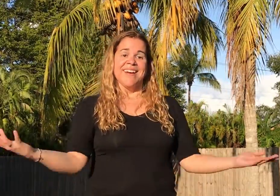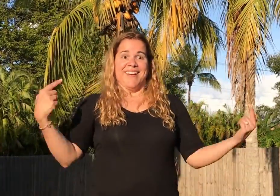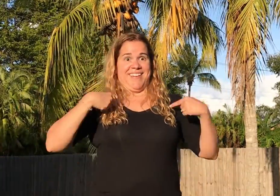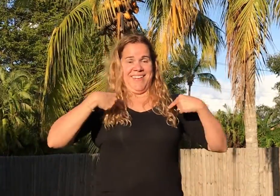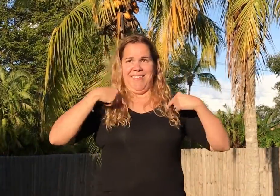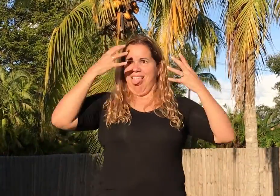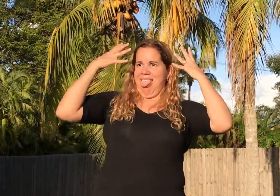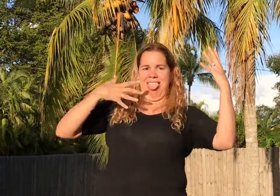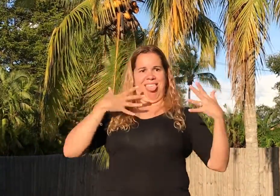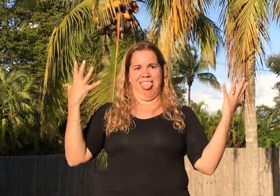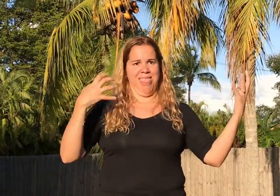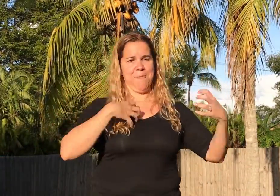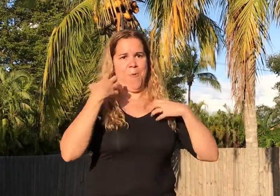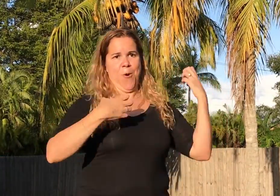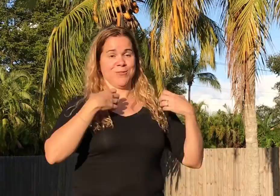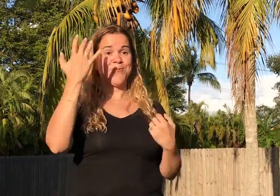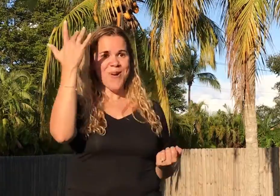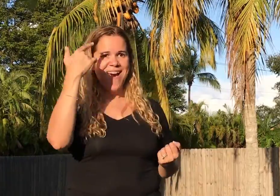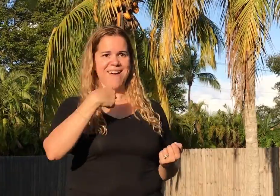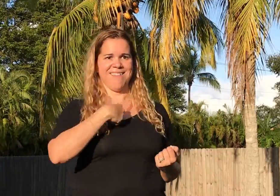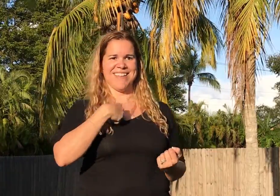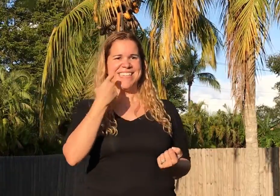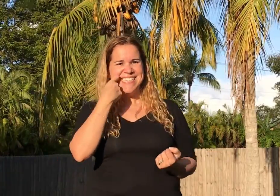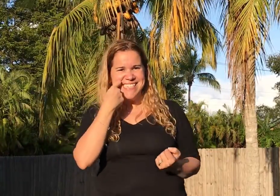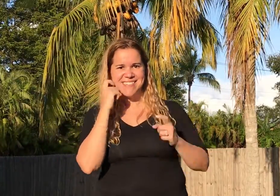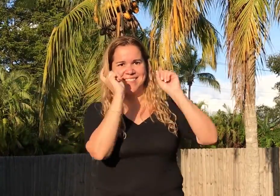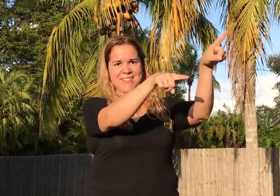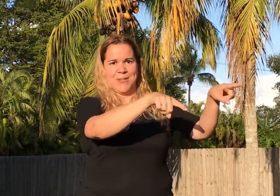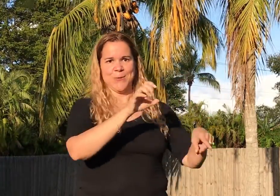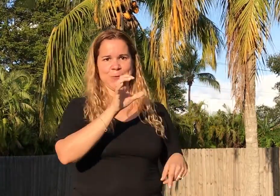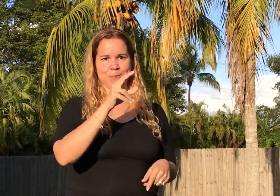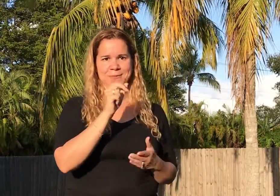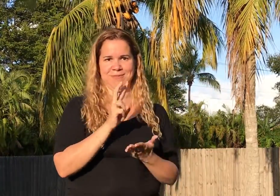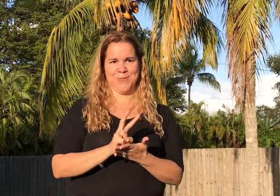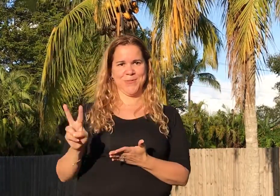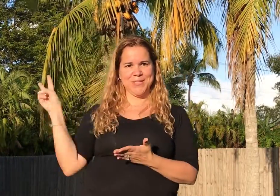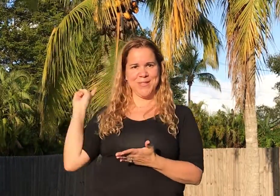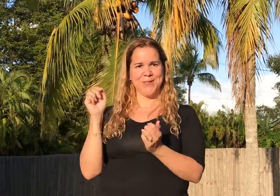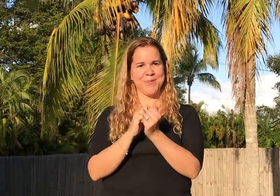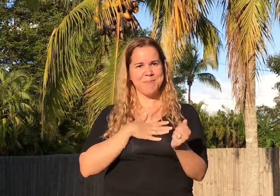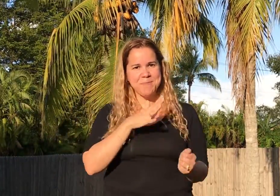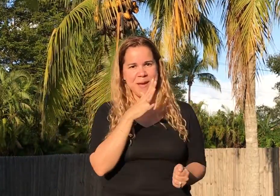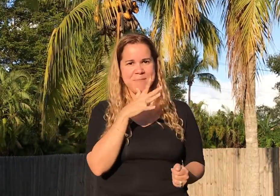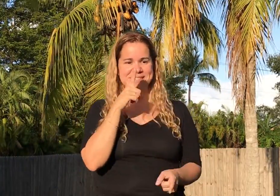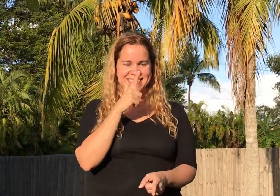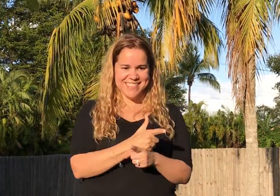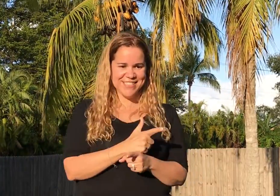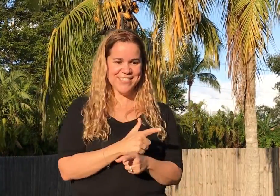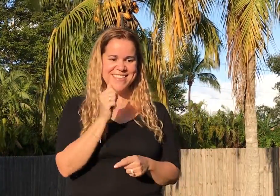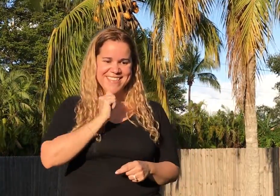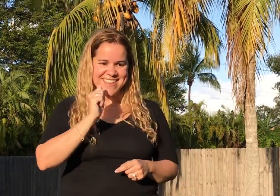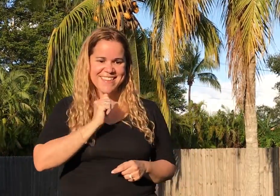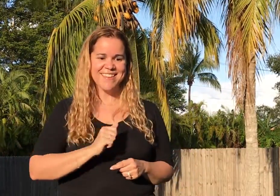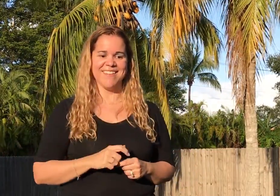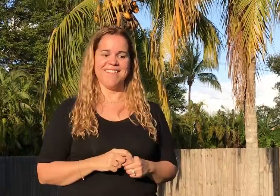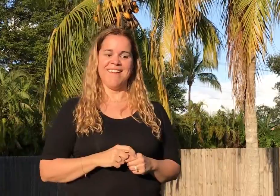As for me, my mind is still reeling. Two weeks before Castro died, I, along with my family, visited Cuba